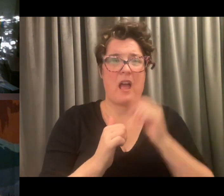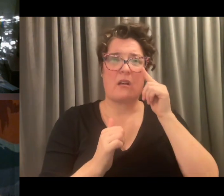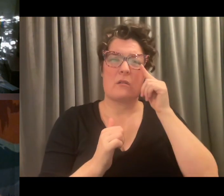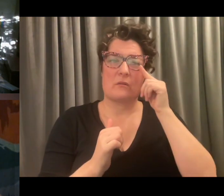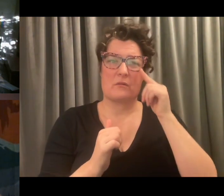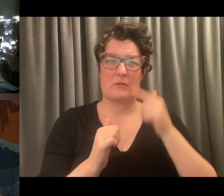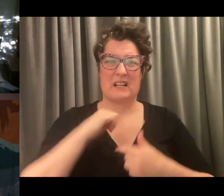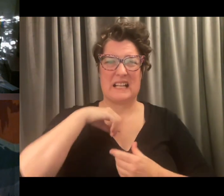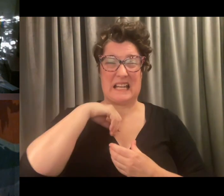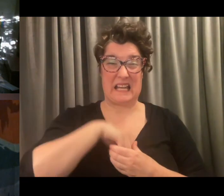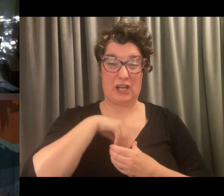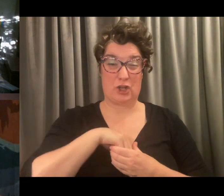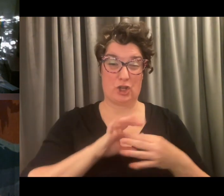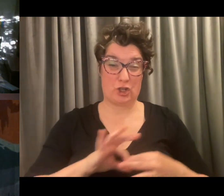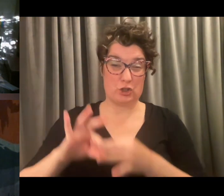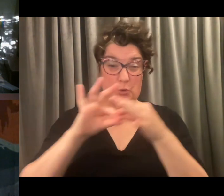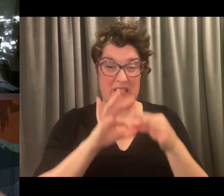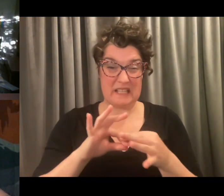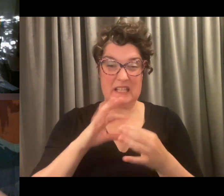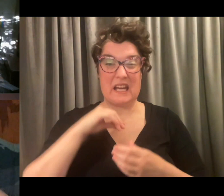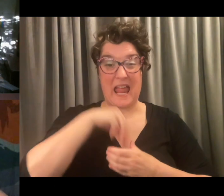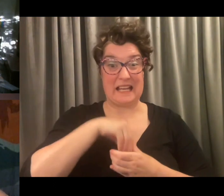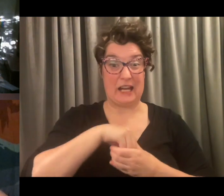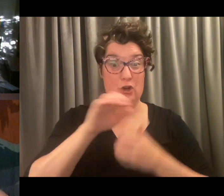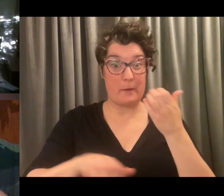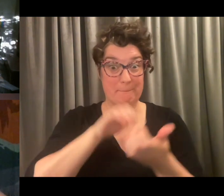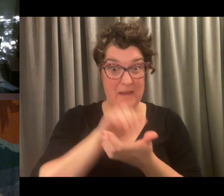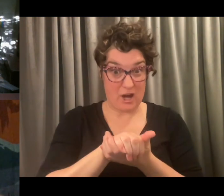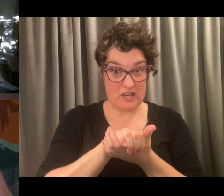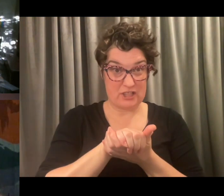marriage of these different aspects of ourselves, like how much healing